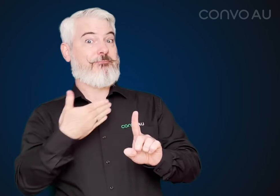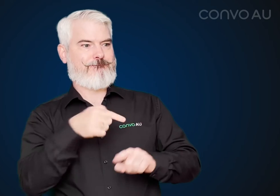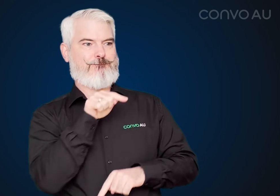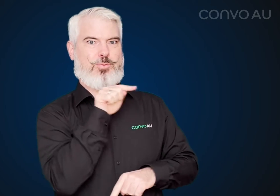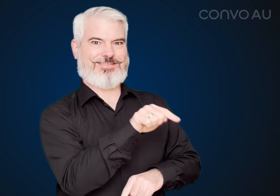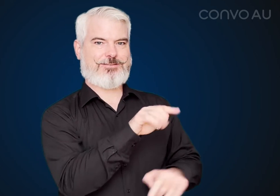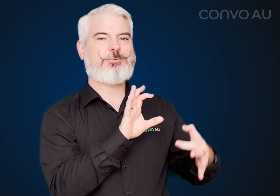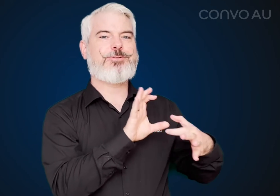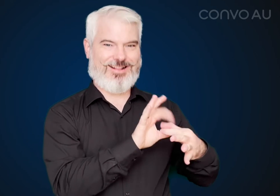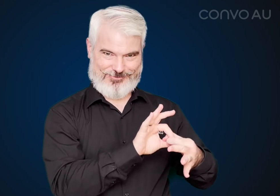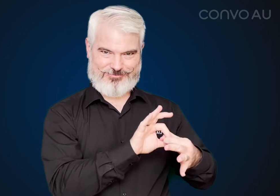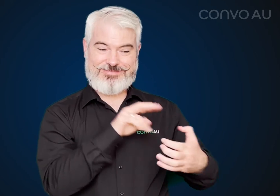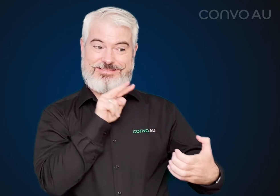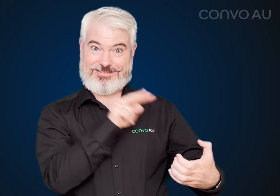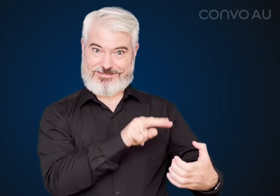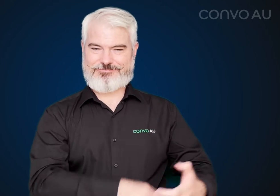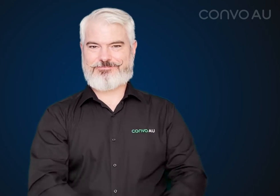before this connection.